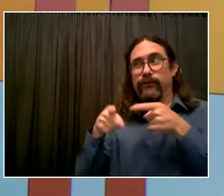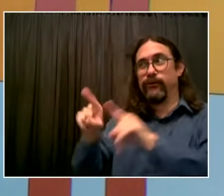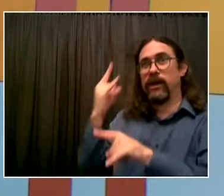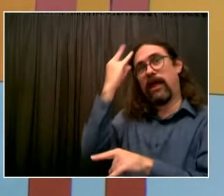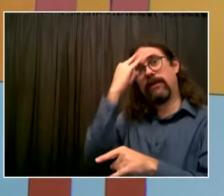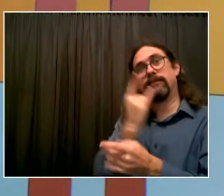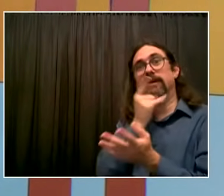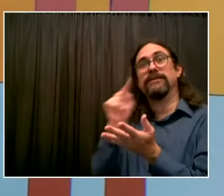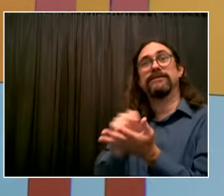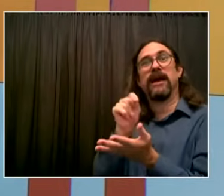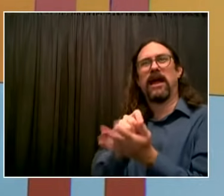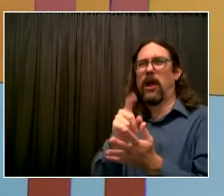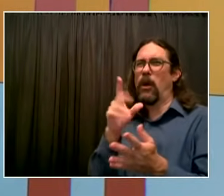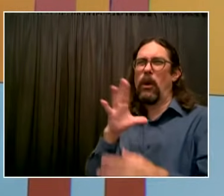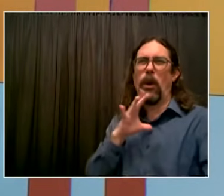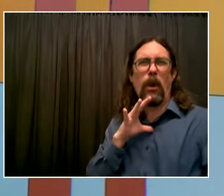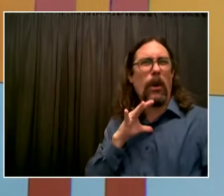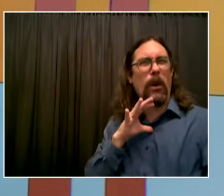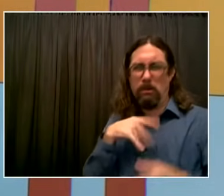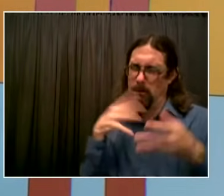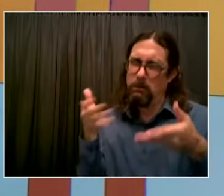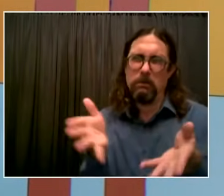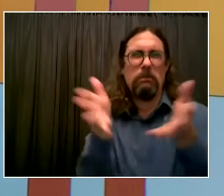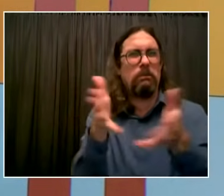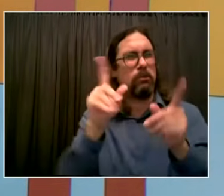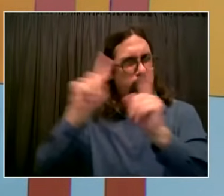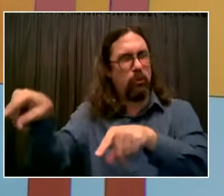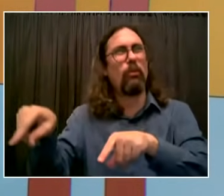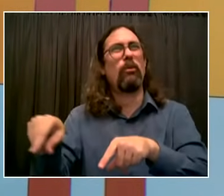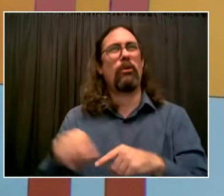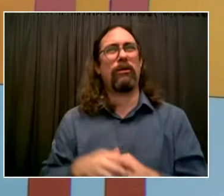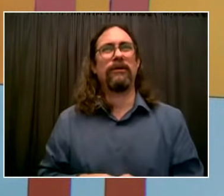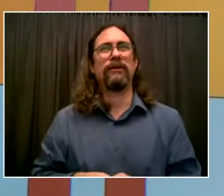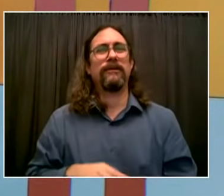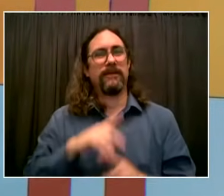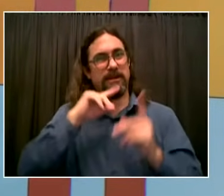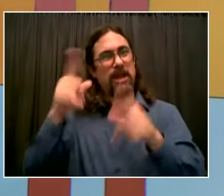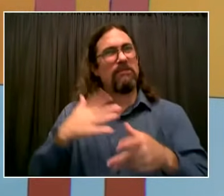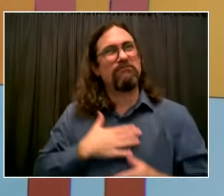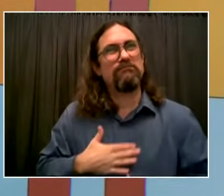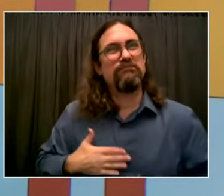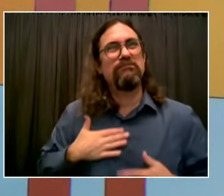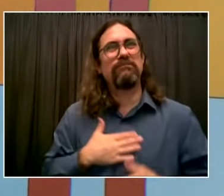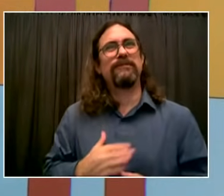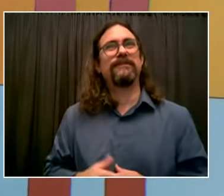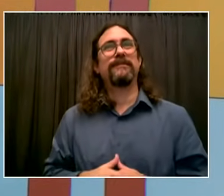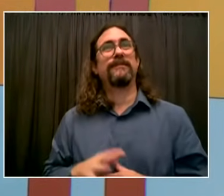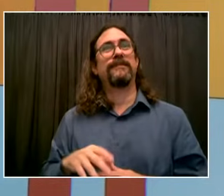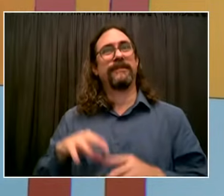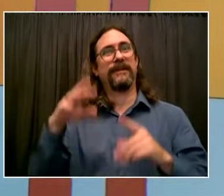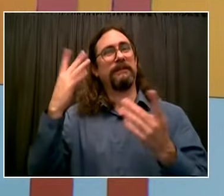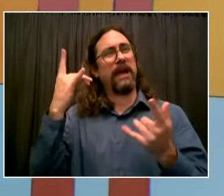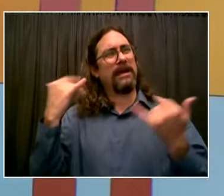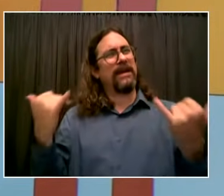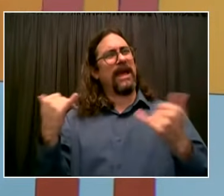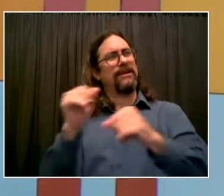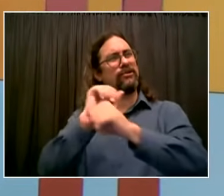MAZE. GO CHECK THAT OUT. NEW YORK CITY CONTINUES TO RECOVER BECAUSE WE' RECINOMG BACK FROM COVID, WE'RE GOING TO